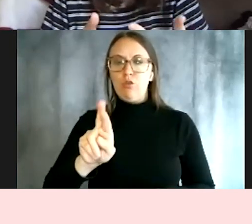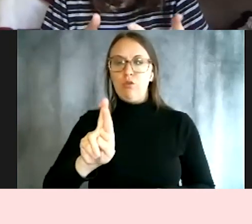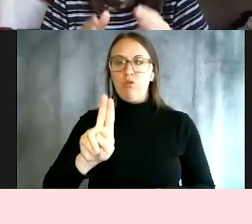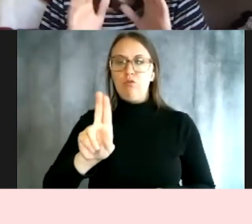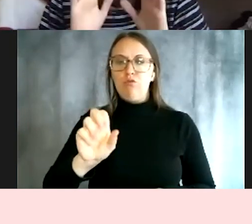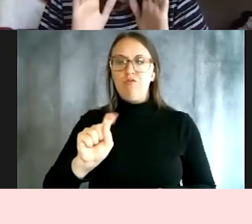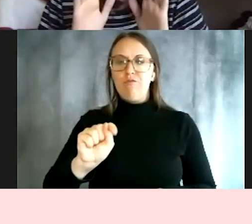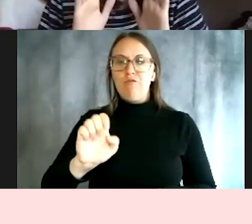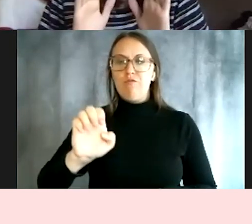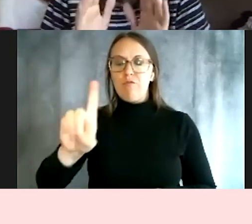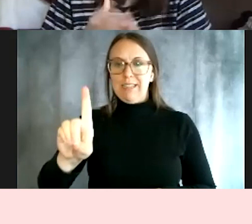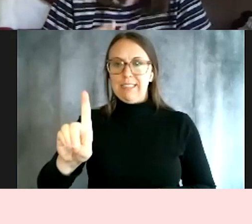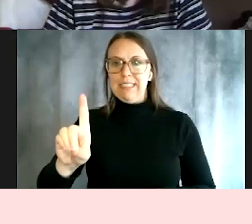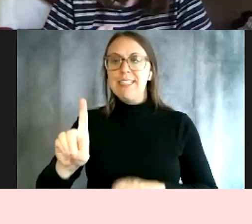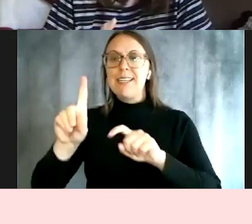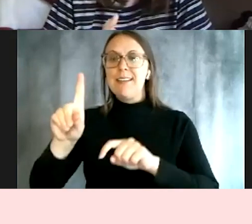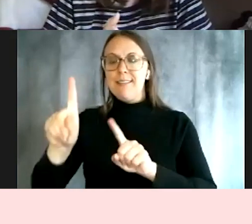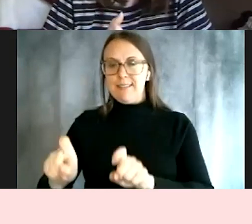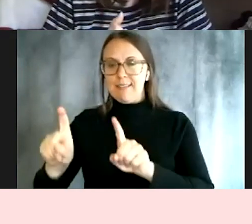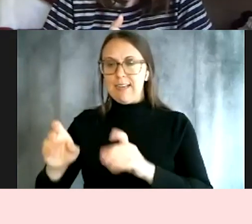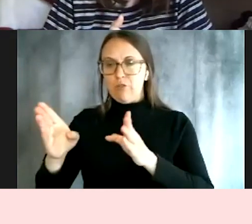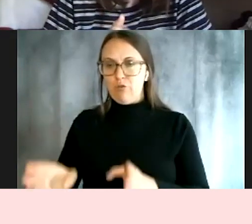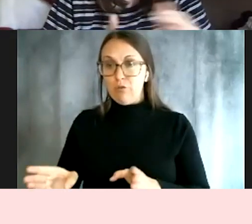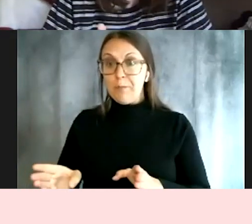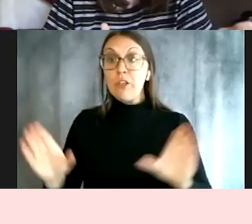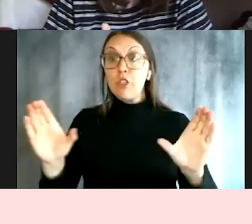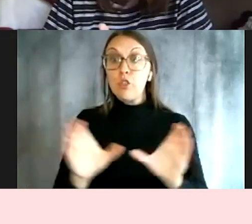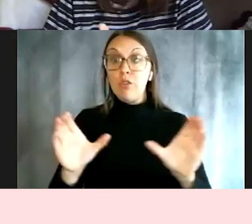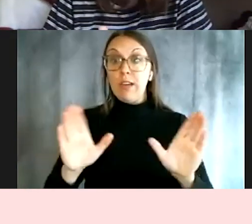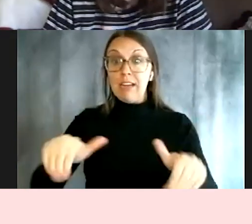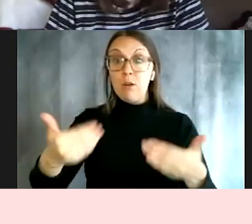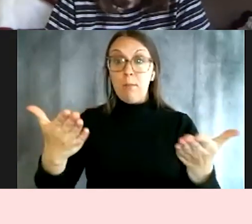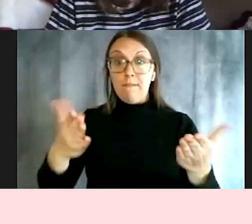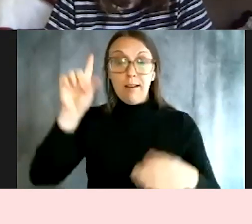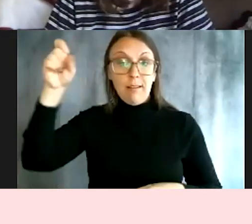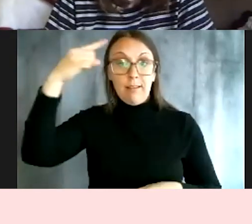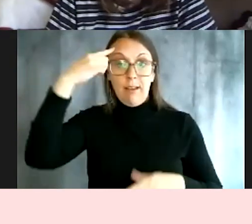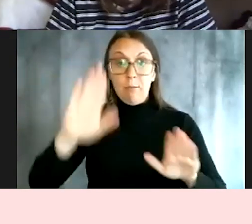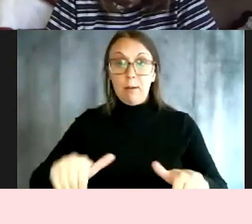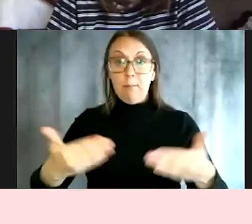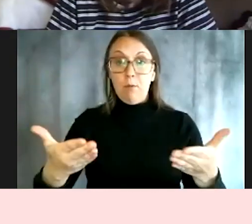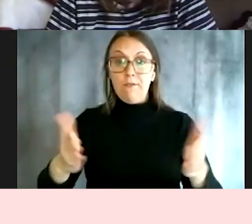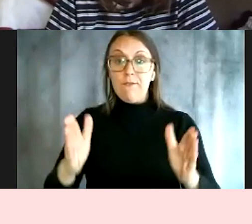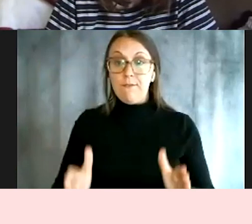and it's free um I've been taking this course actually, I'm almost done with it, so I have